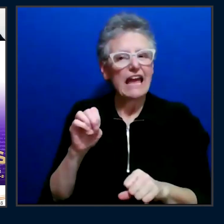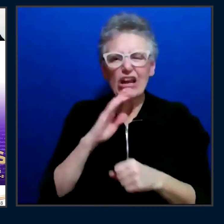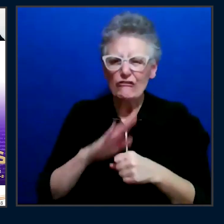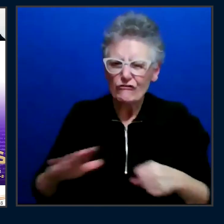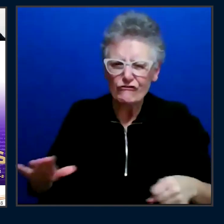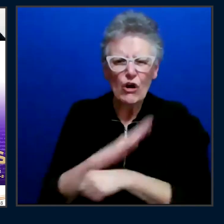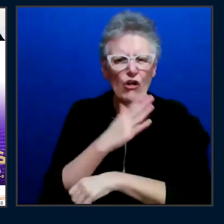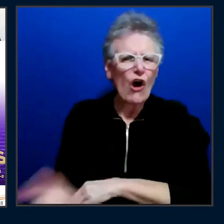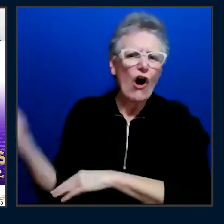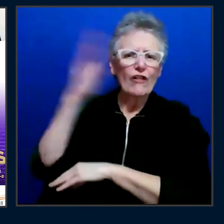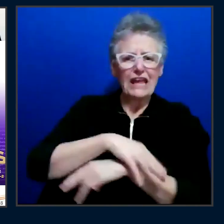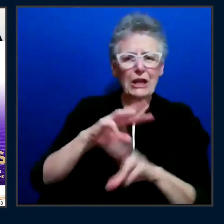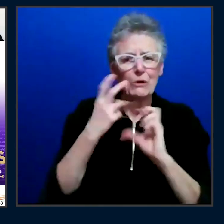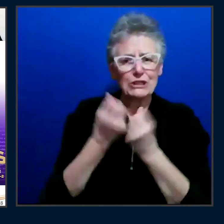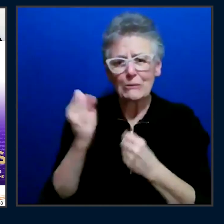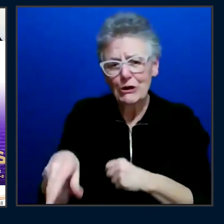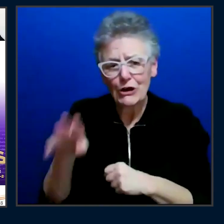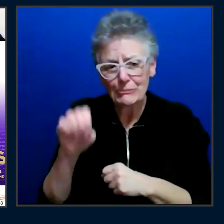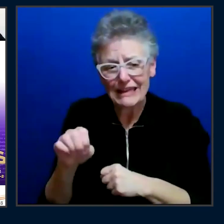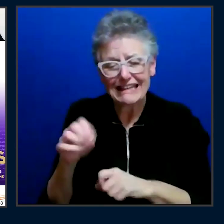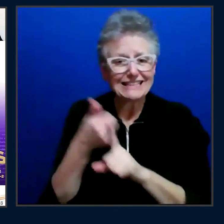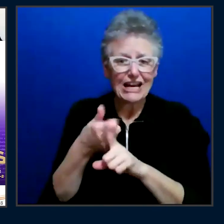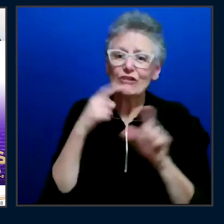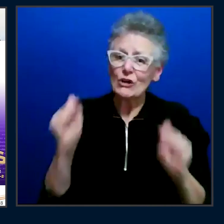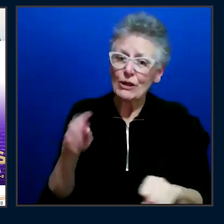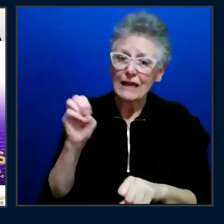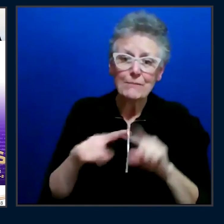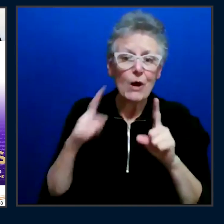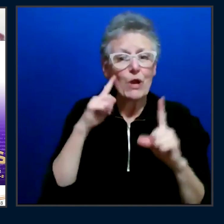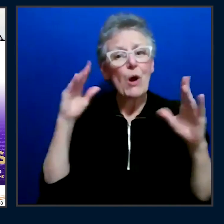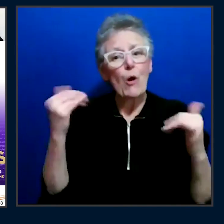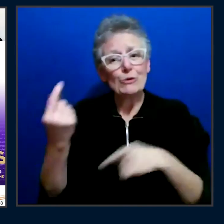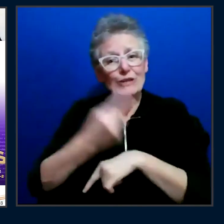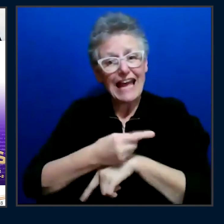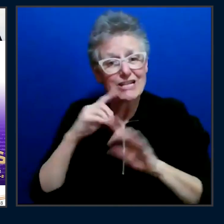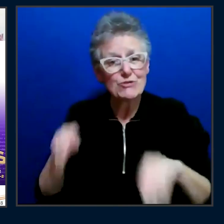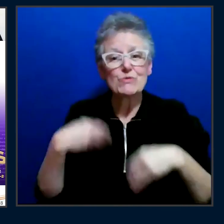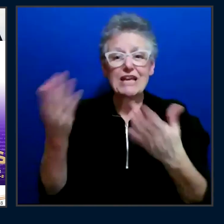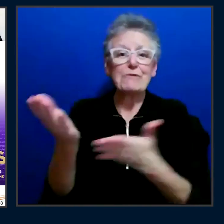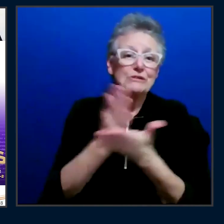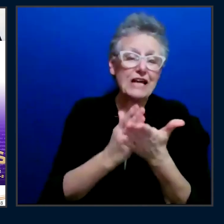an entire day workshop on its own. But we hope today to just kind of give you